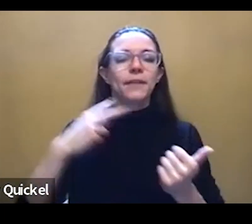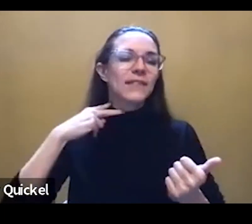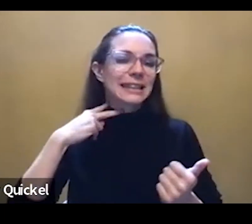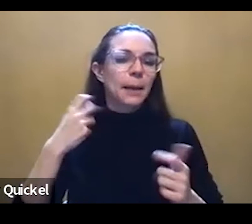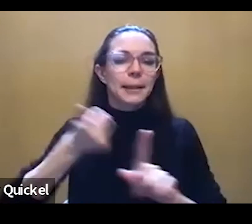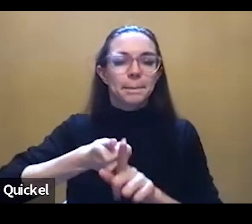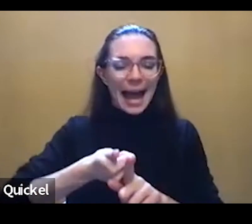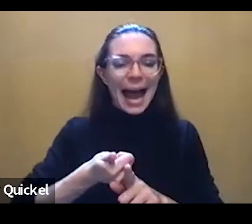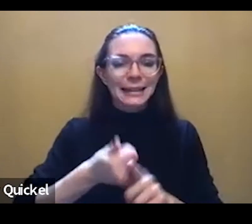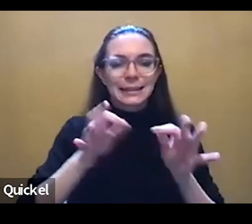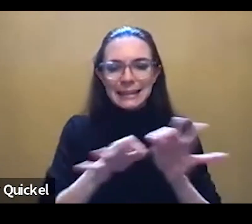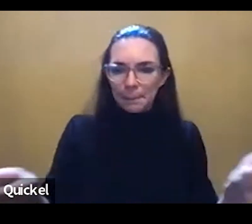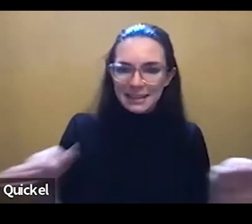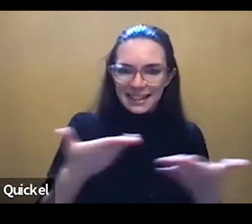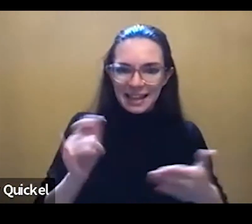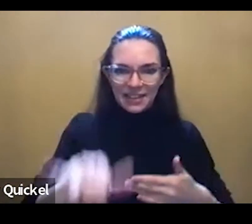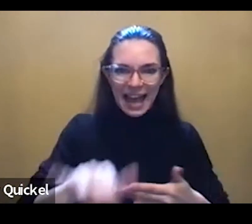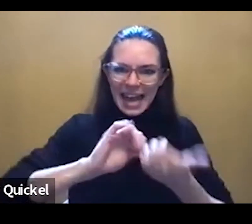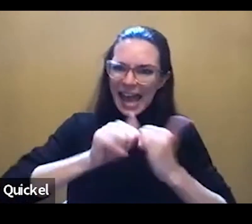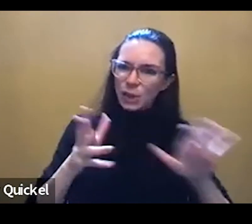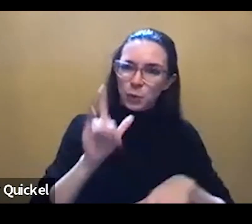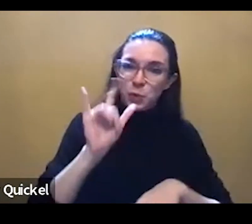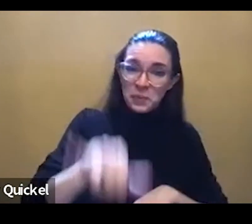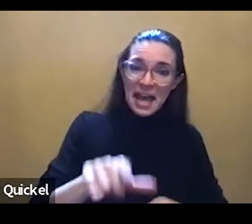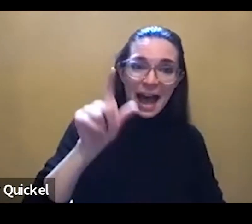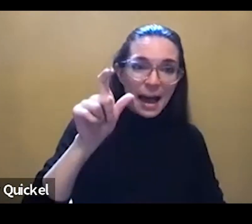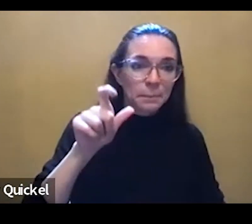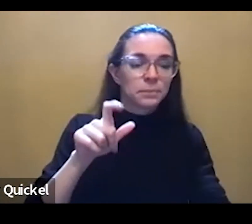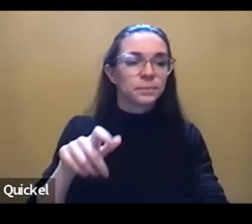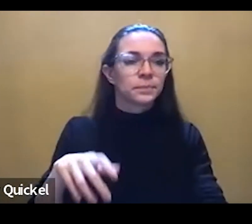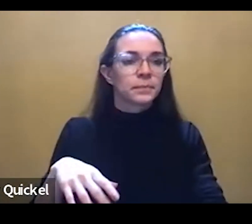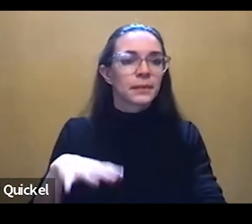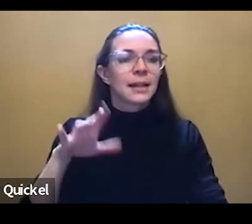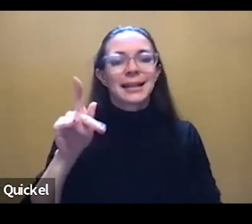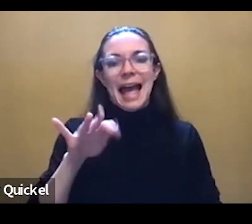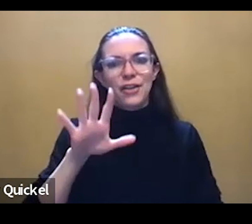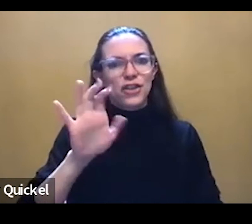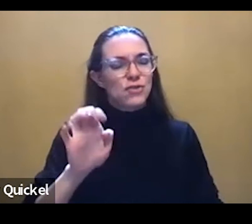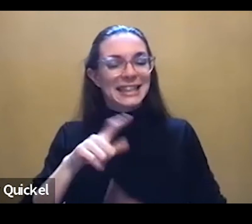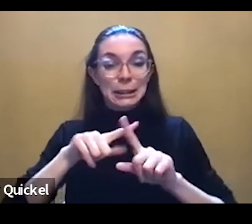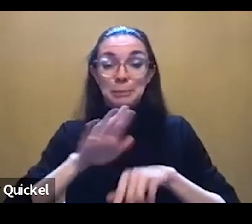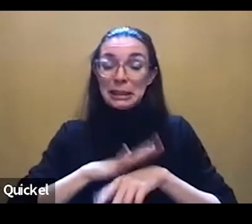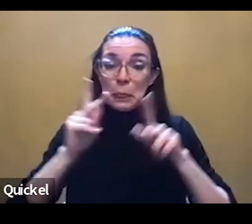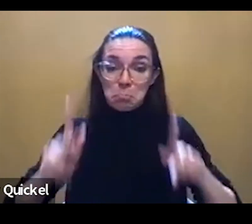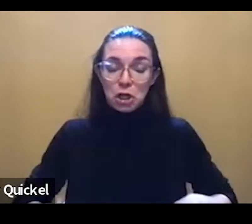impact statements. How do you do that? Katherine: Depends on the person and how receptive